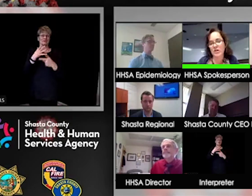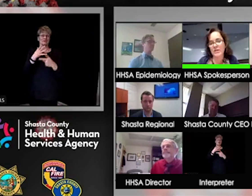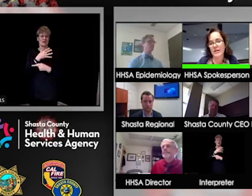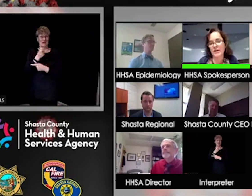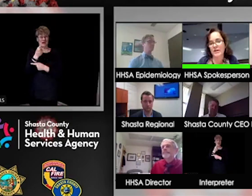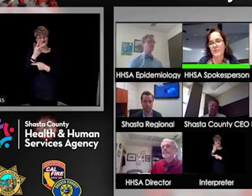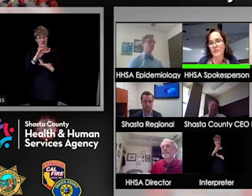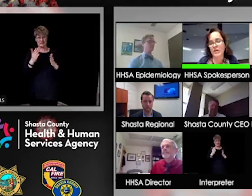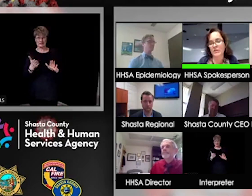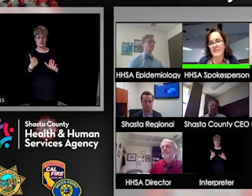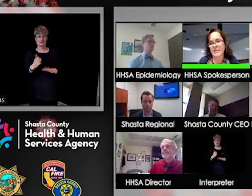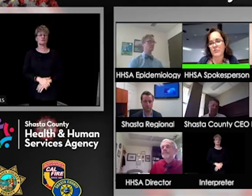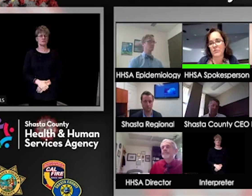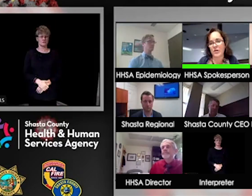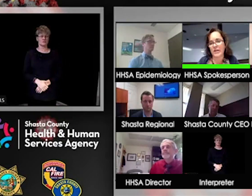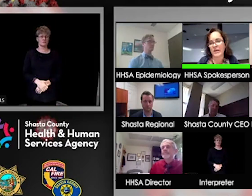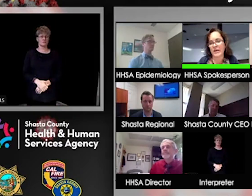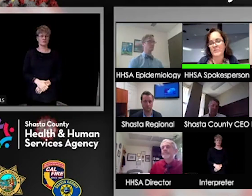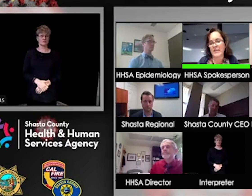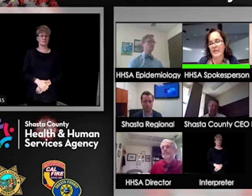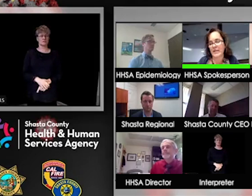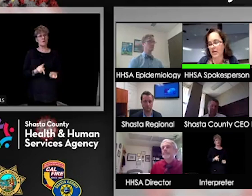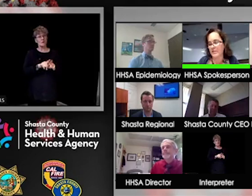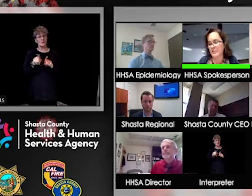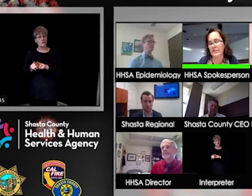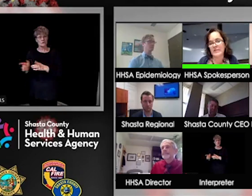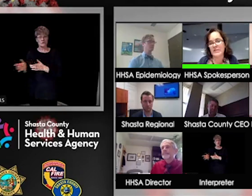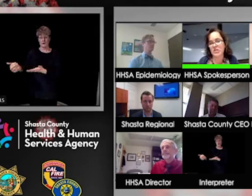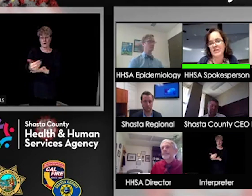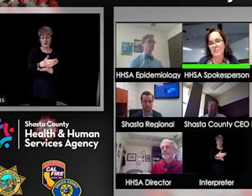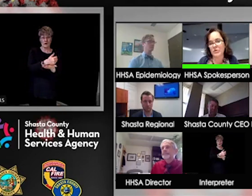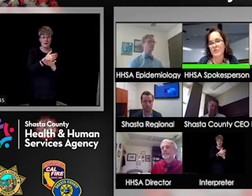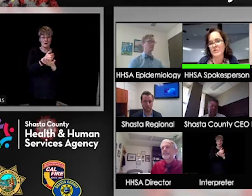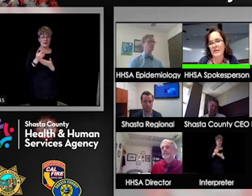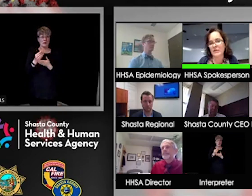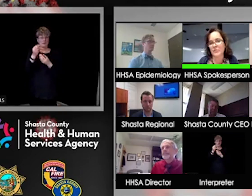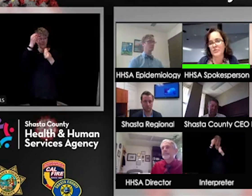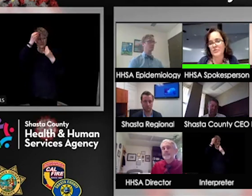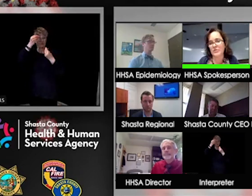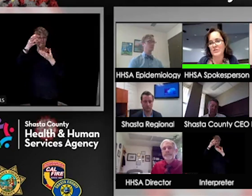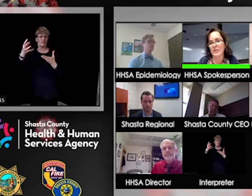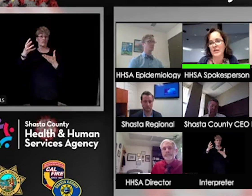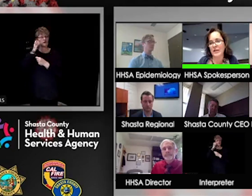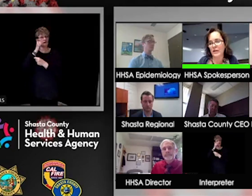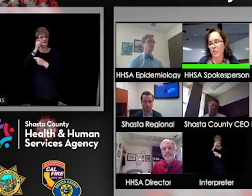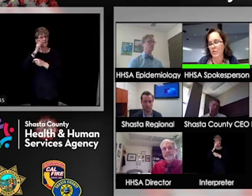also started collecting and reporting daily hospitalization numbers. Those are still a